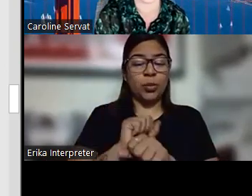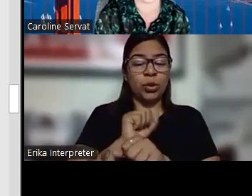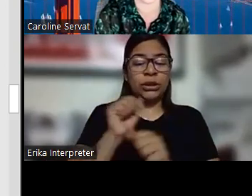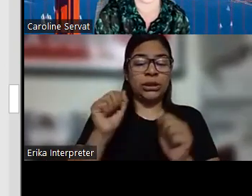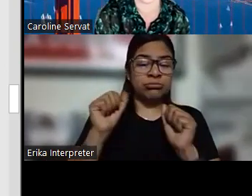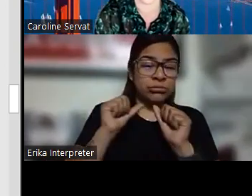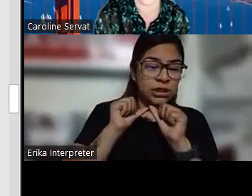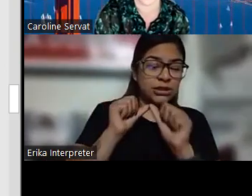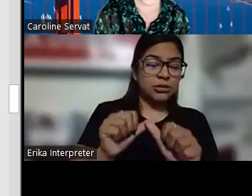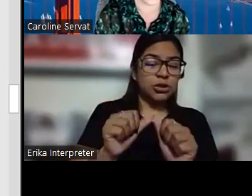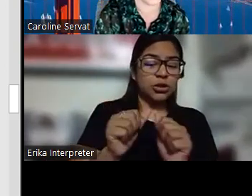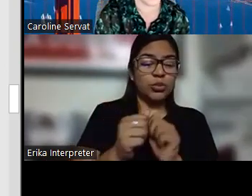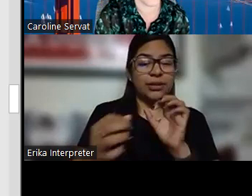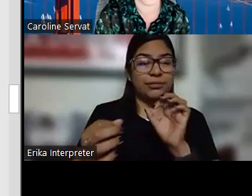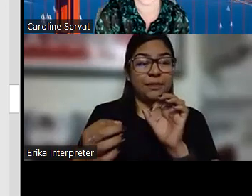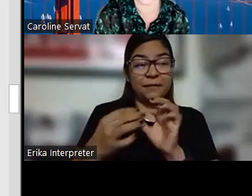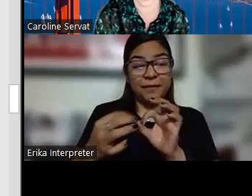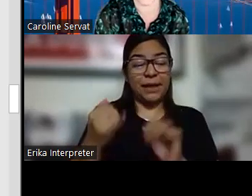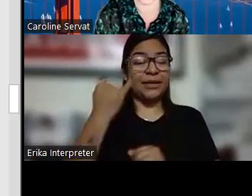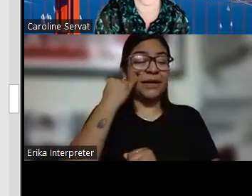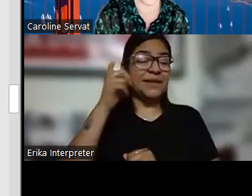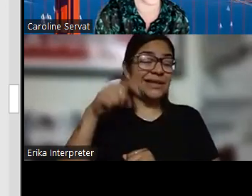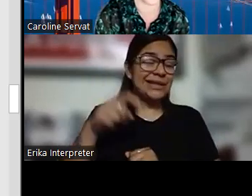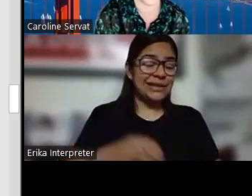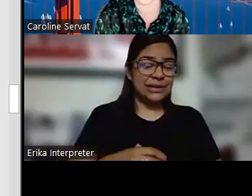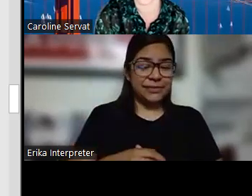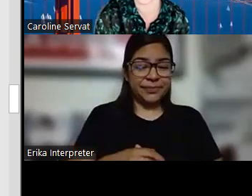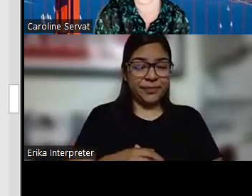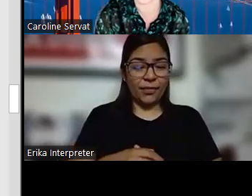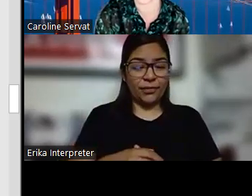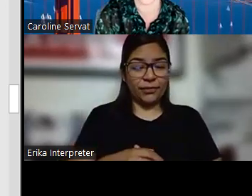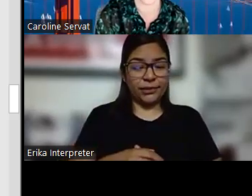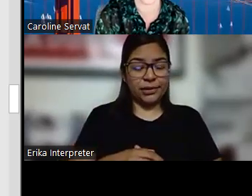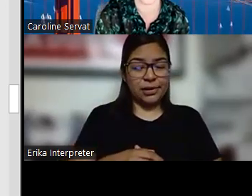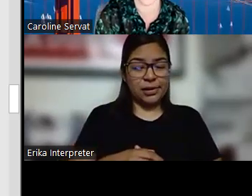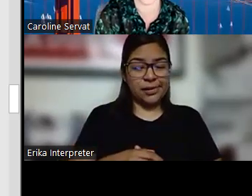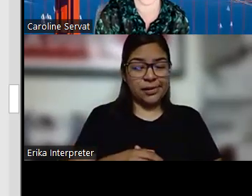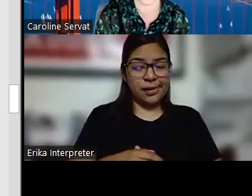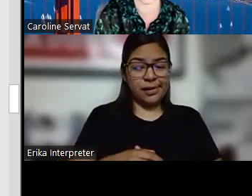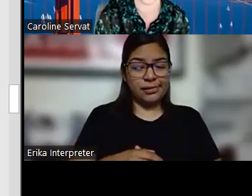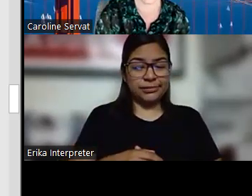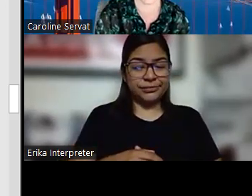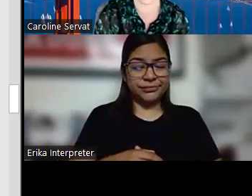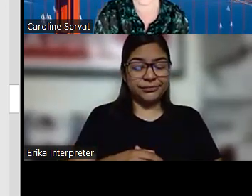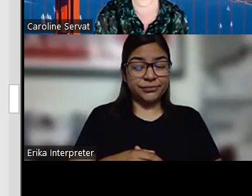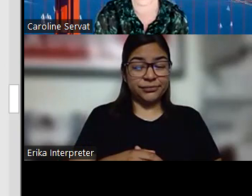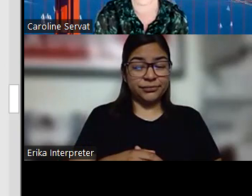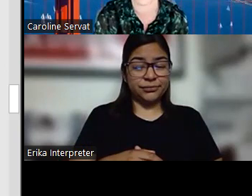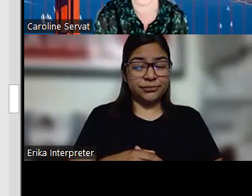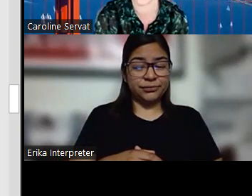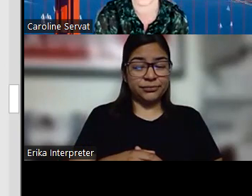so those are the key to Topline recommendations on those two opening it up for for feedback comments